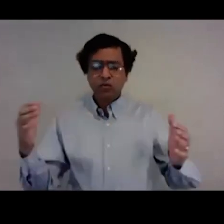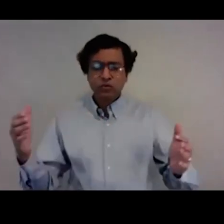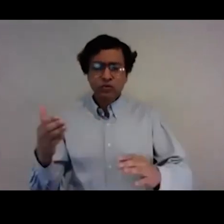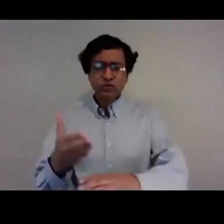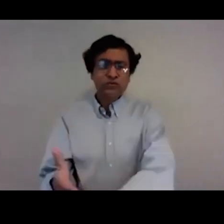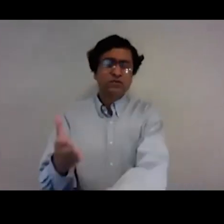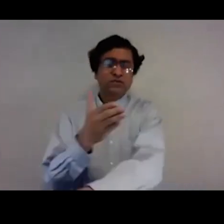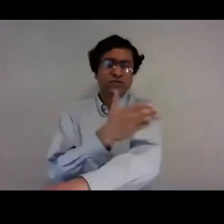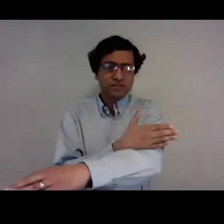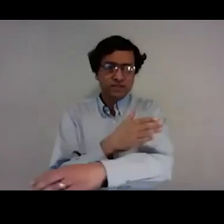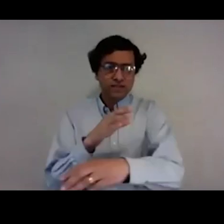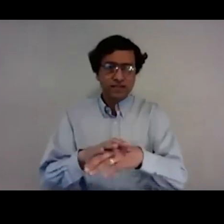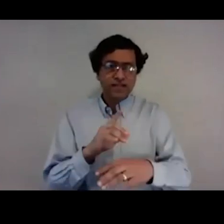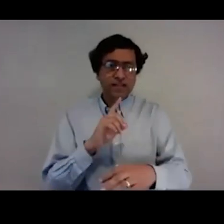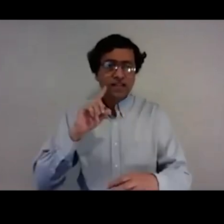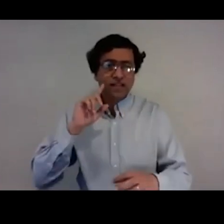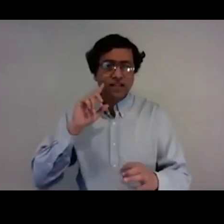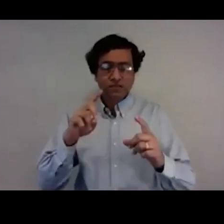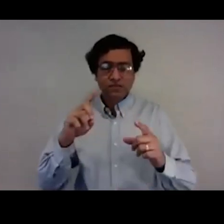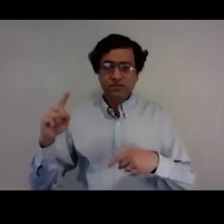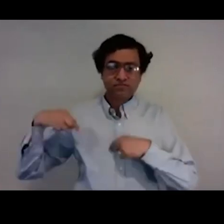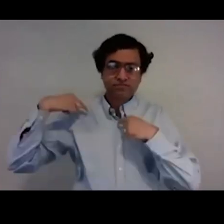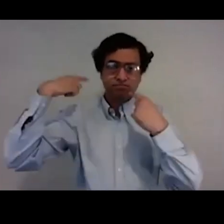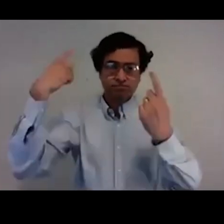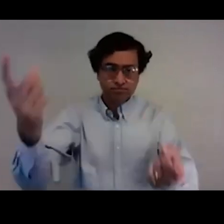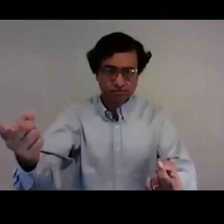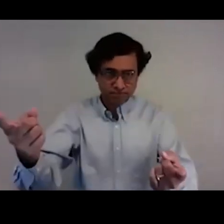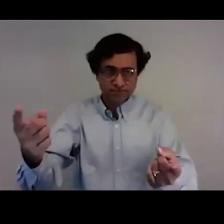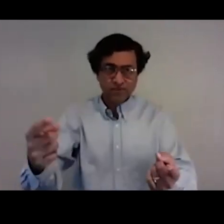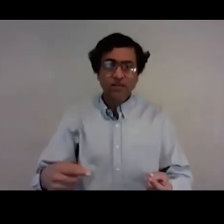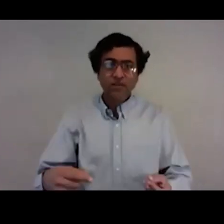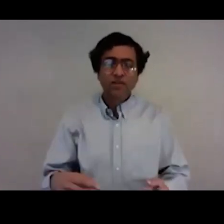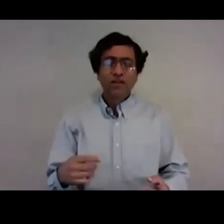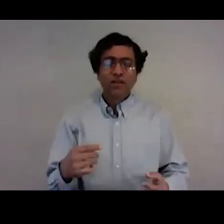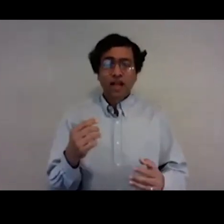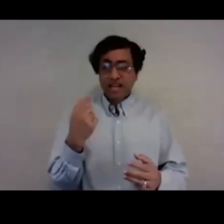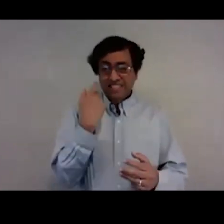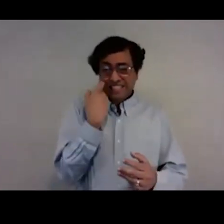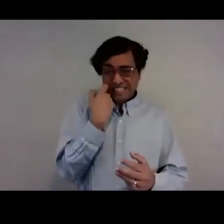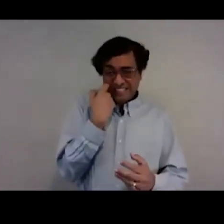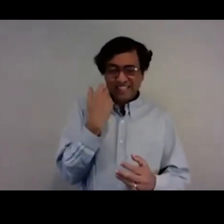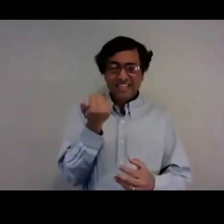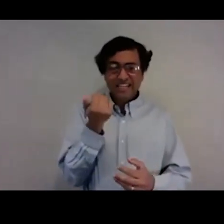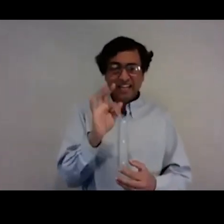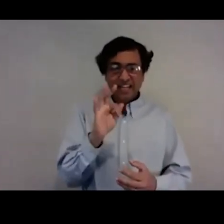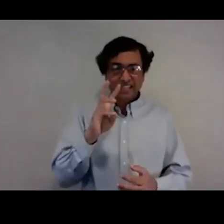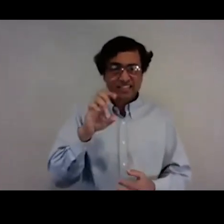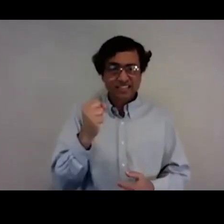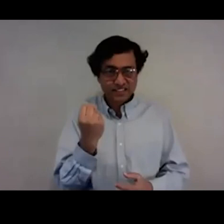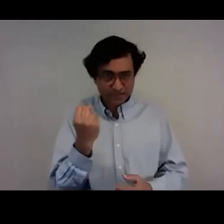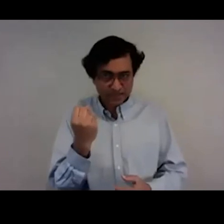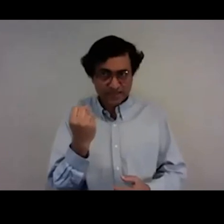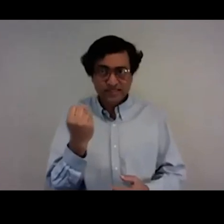I do want to say we have made great strides.